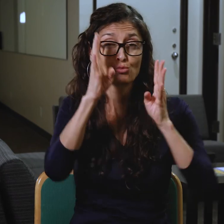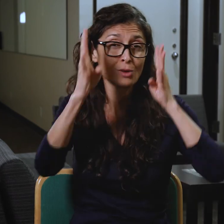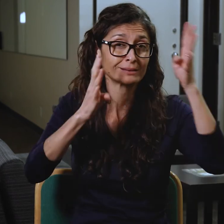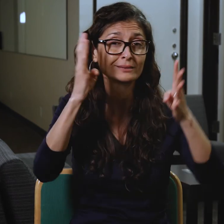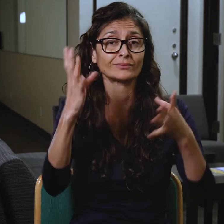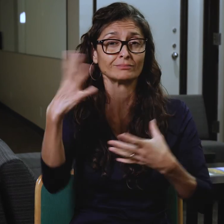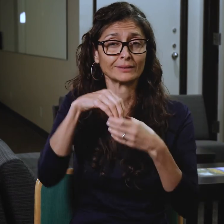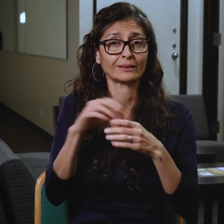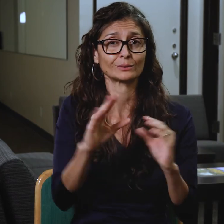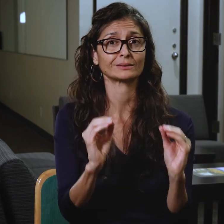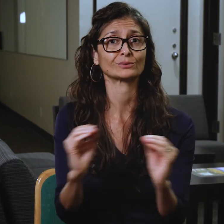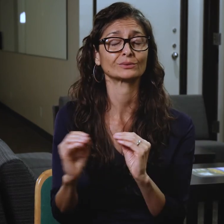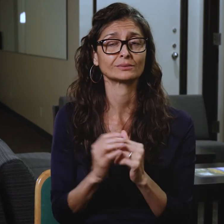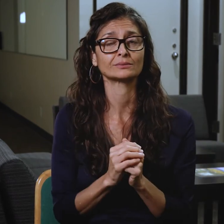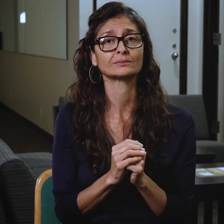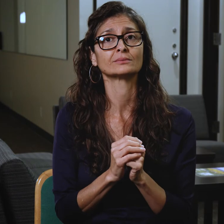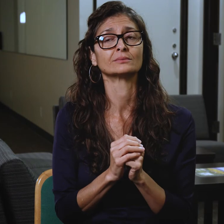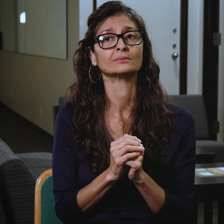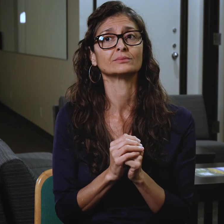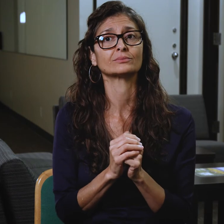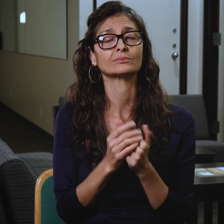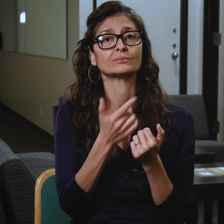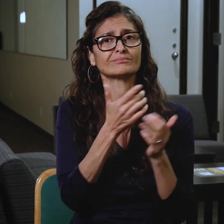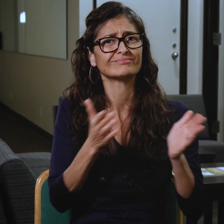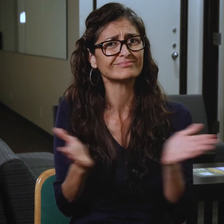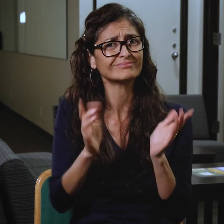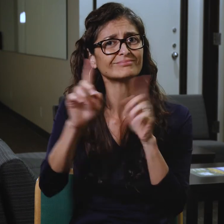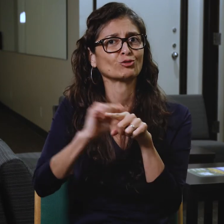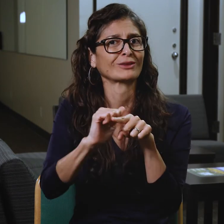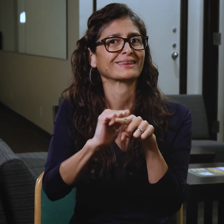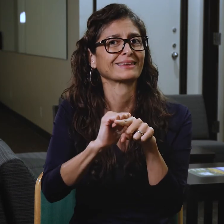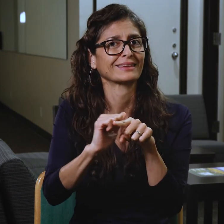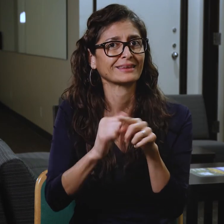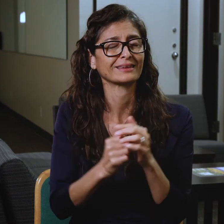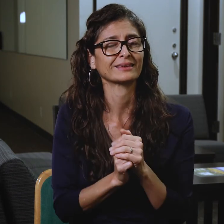so that they are motivated and creative in their teaching.